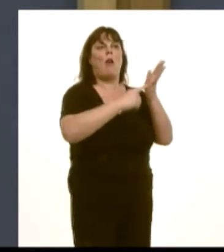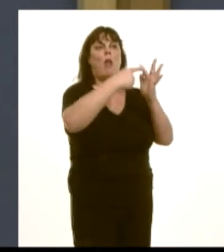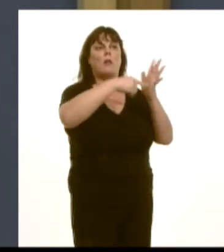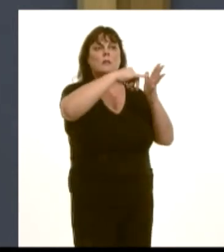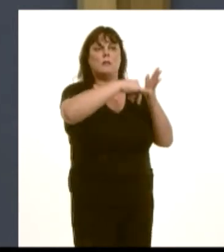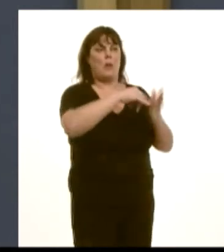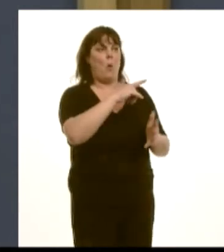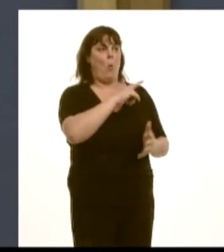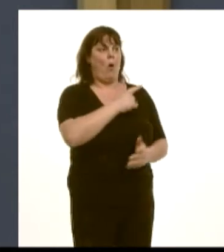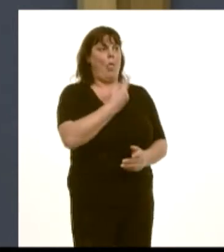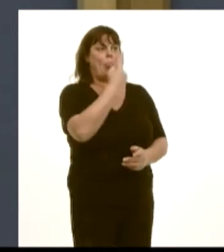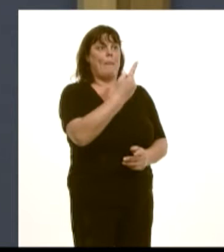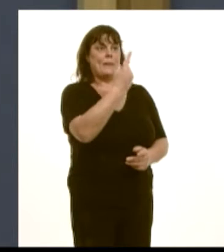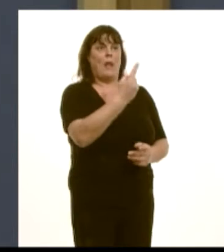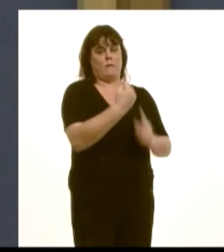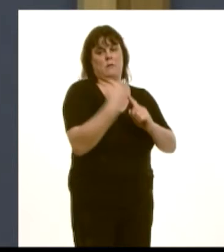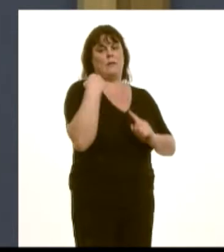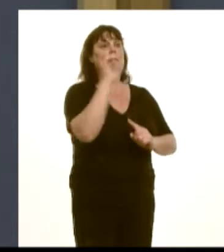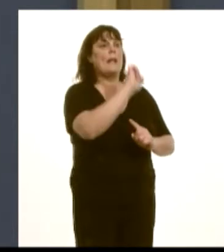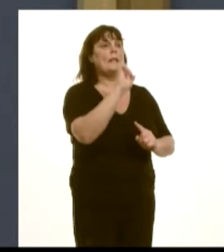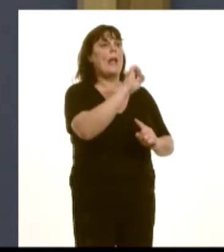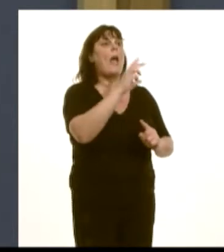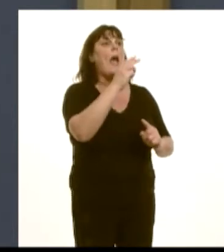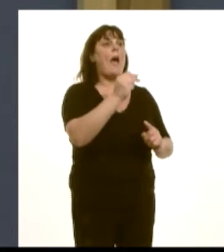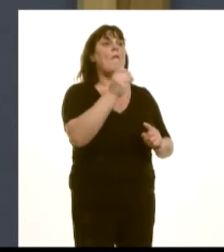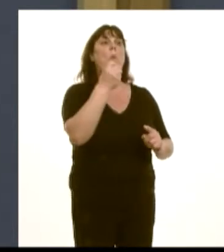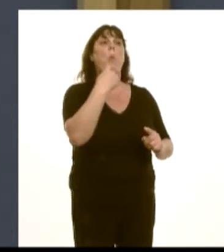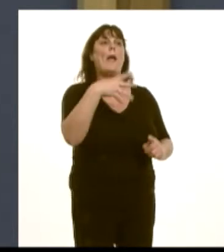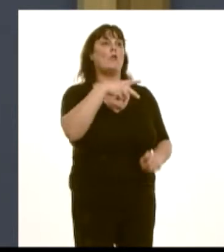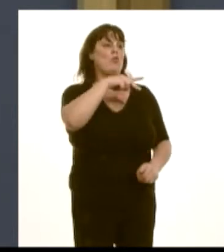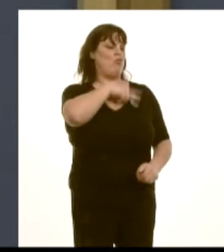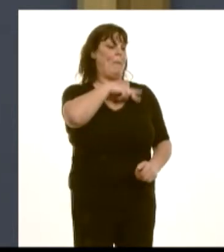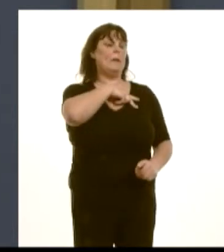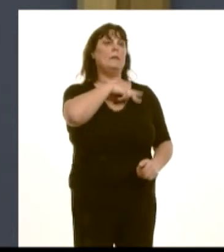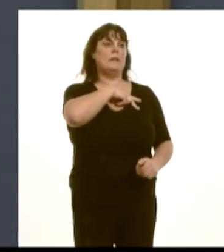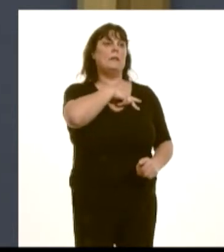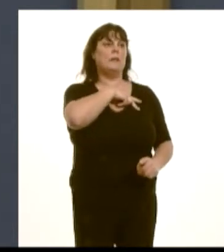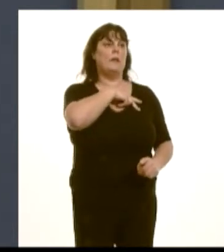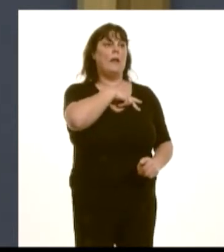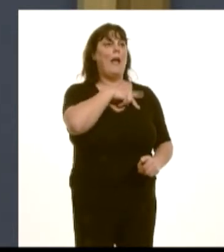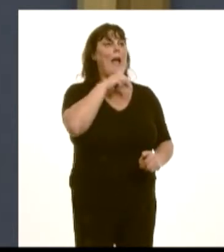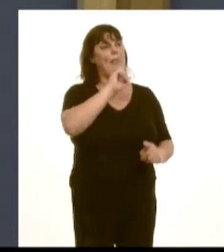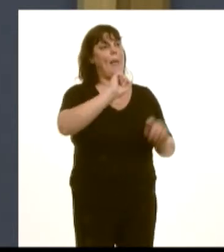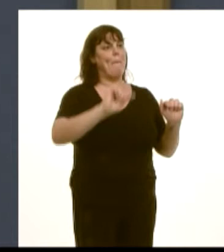players wore white ribbons on their shirts last Friday and dedicated the match towards